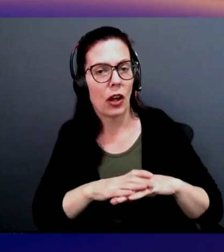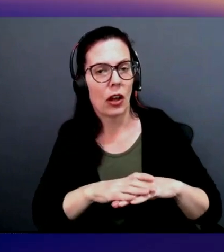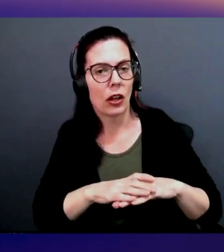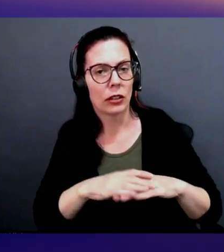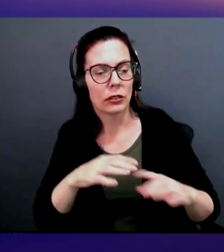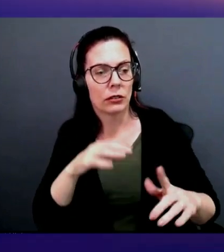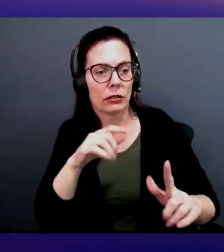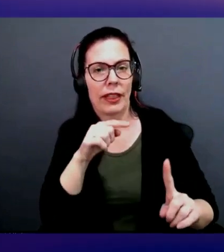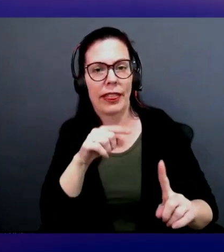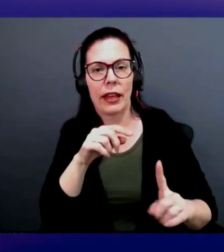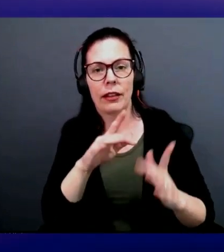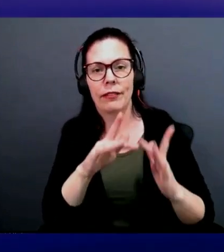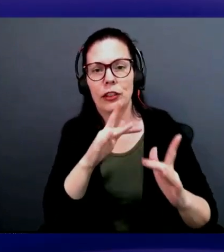Oh, sorry, on the Glue Studio API.